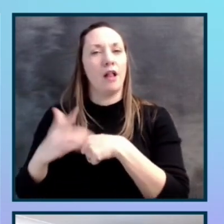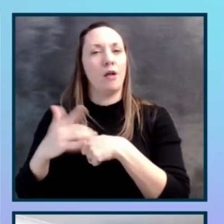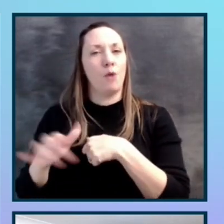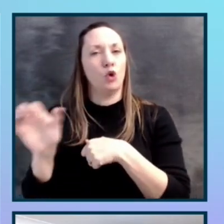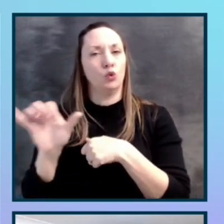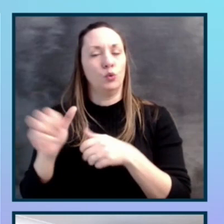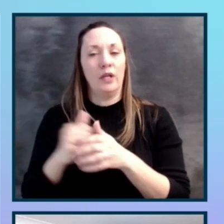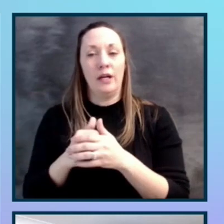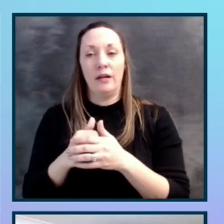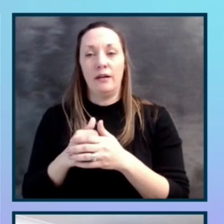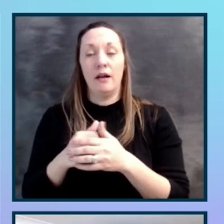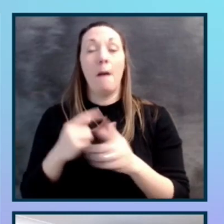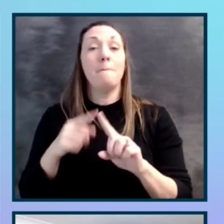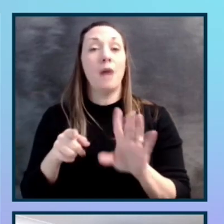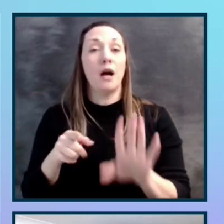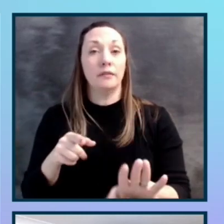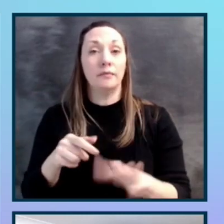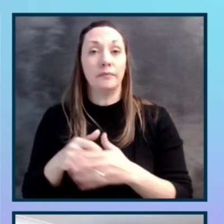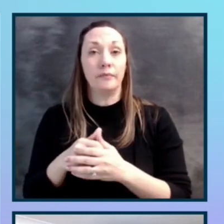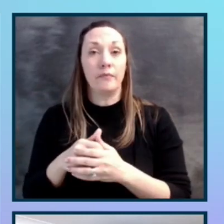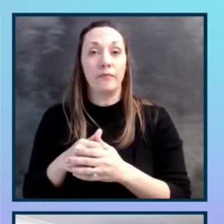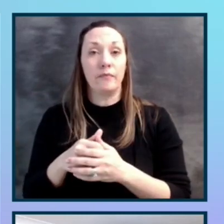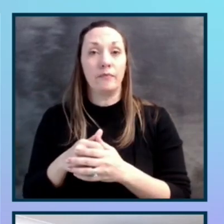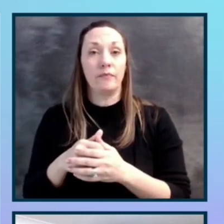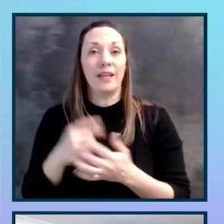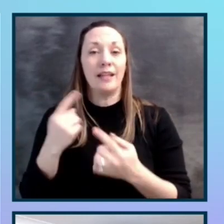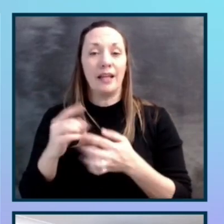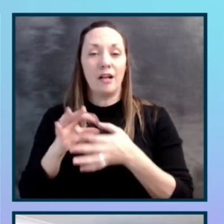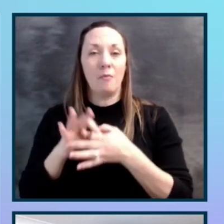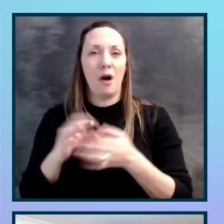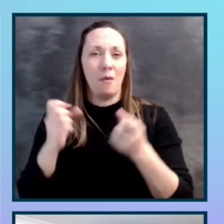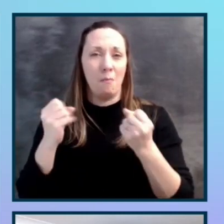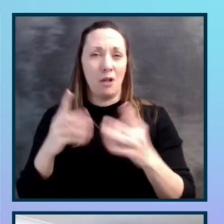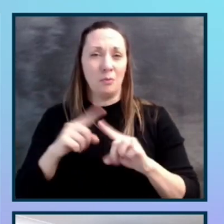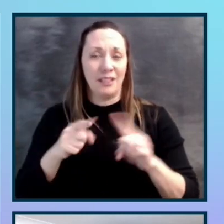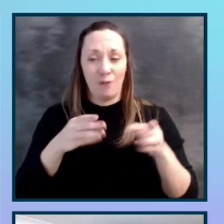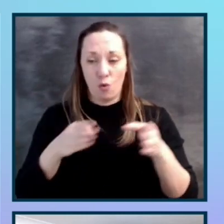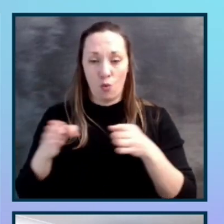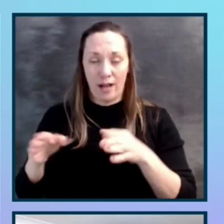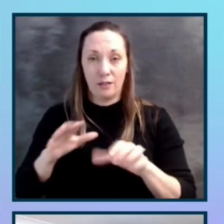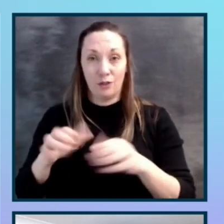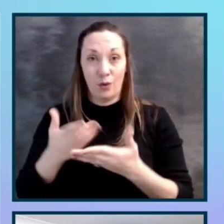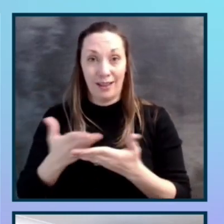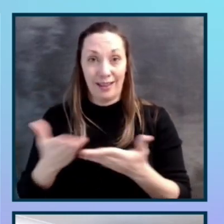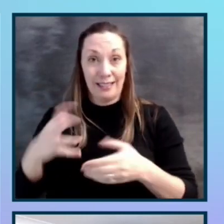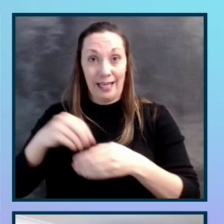But speaking of multiple methods of doing things in the game, as much as you can fight hand to hand